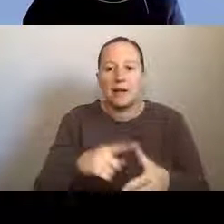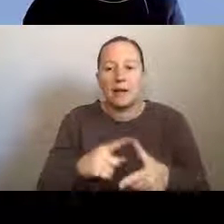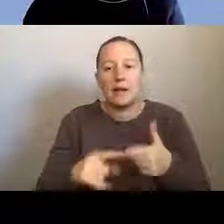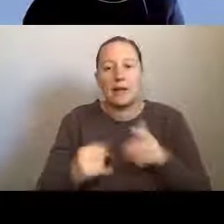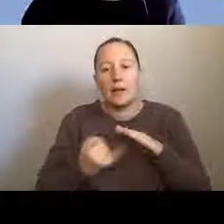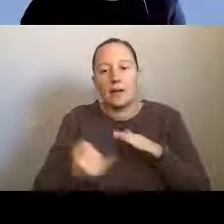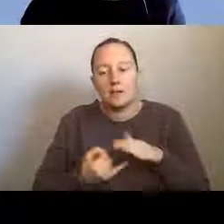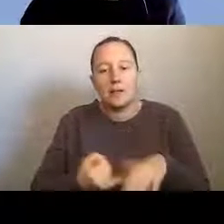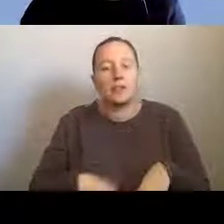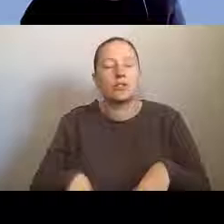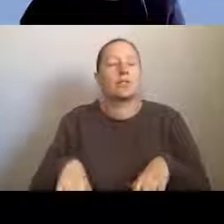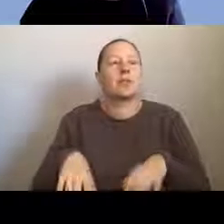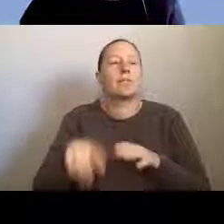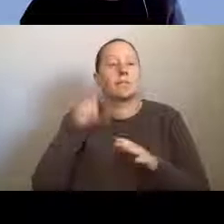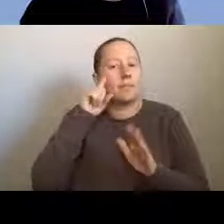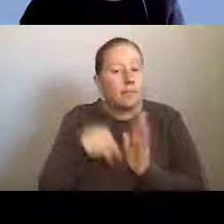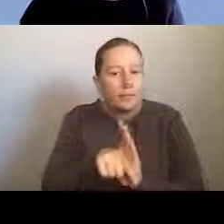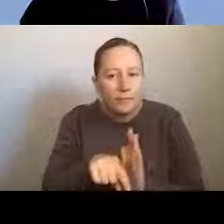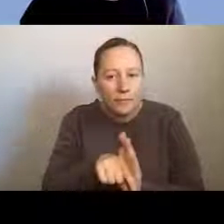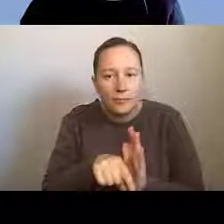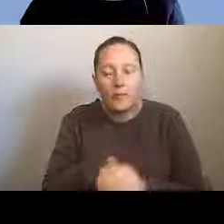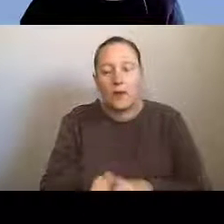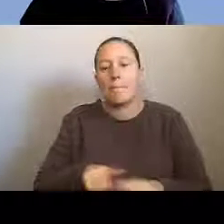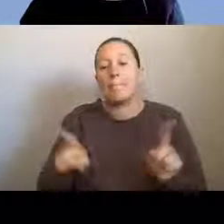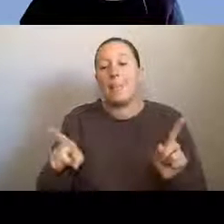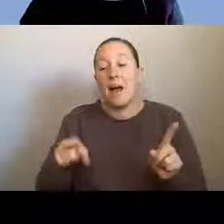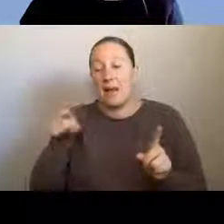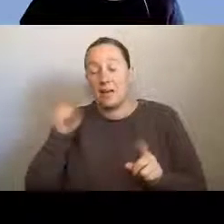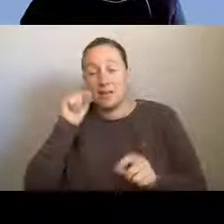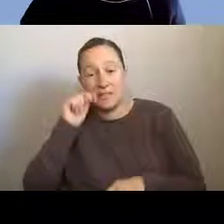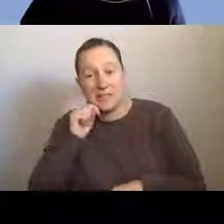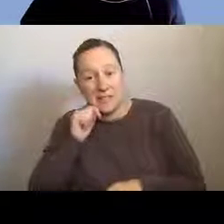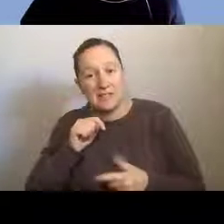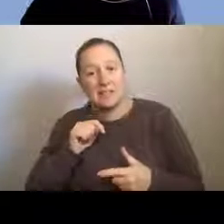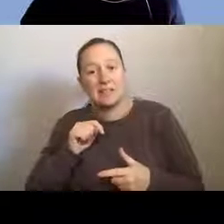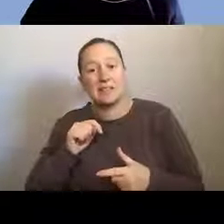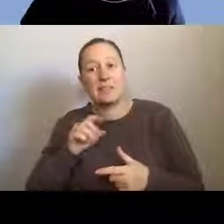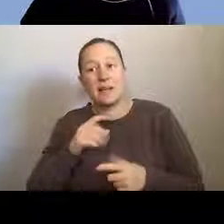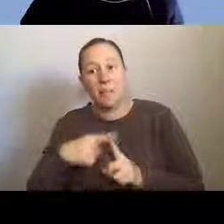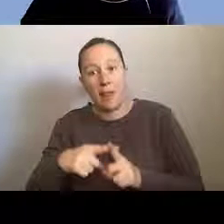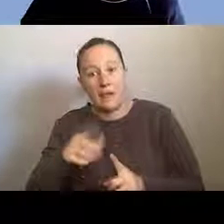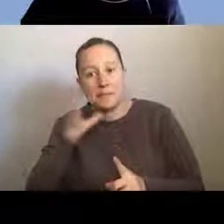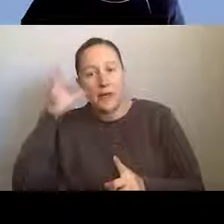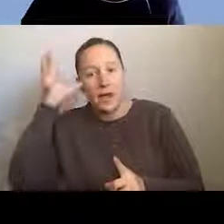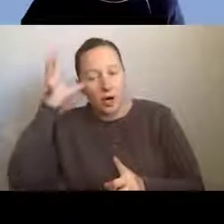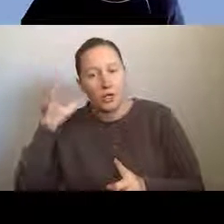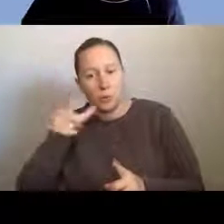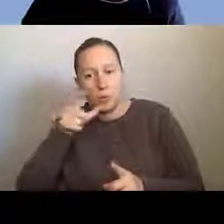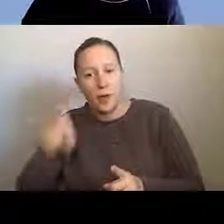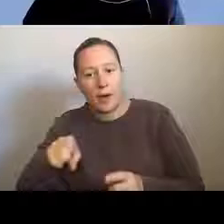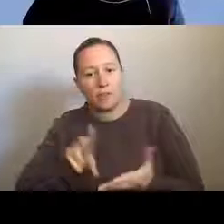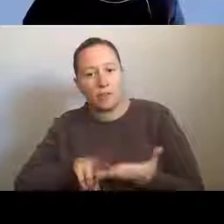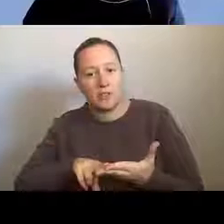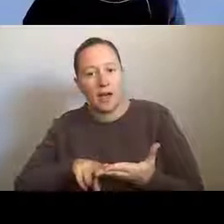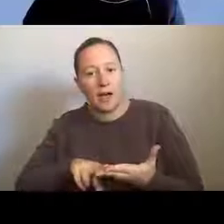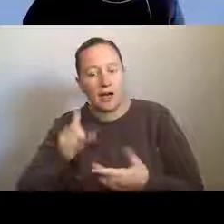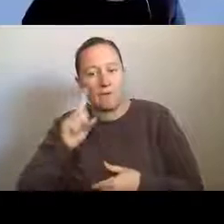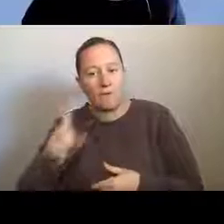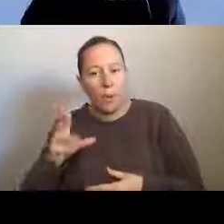But your teen participants and their parents, from whom you will seek consent for the child's participation in your study,